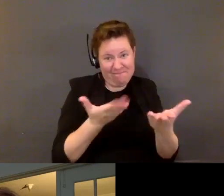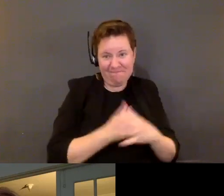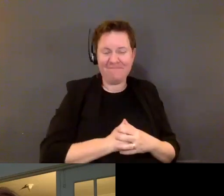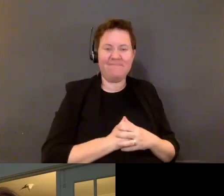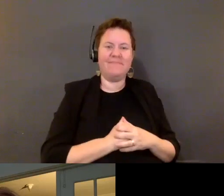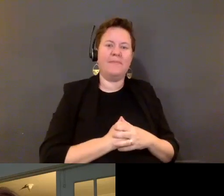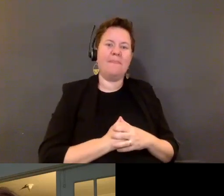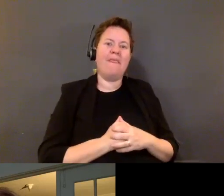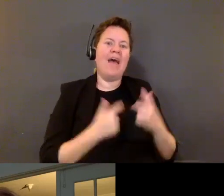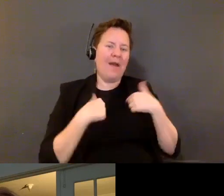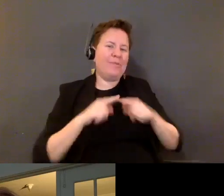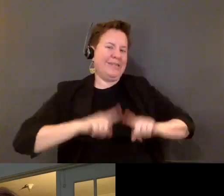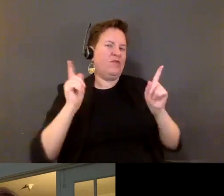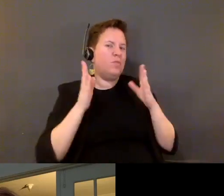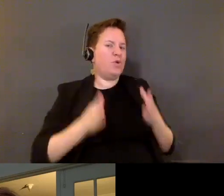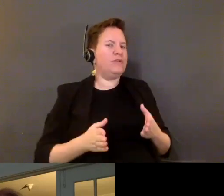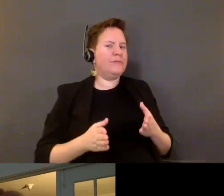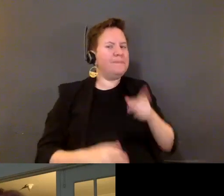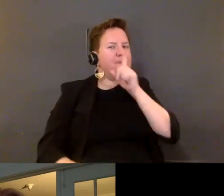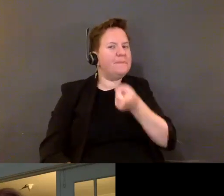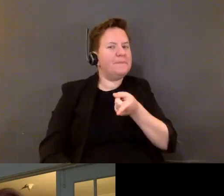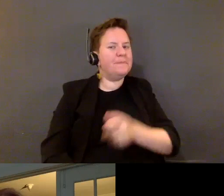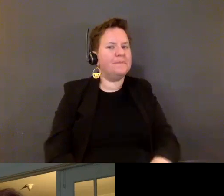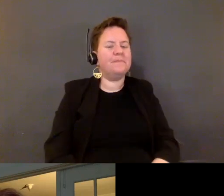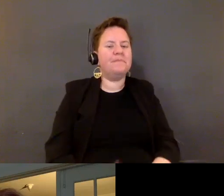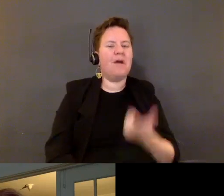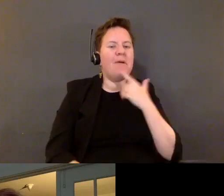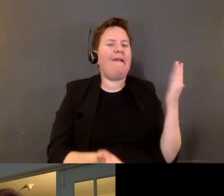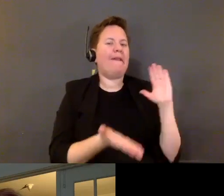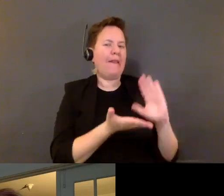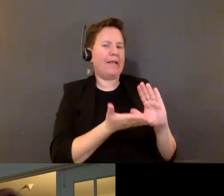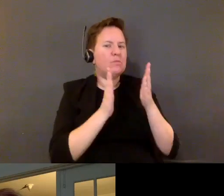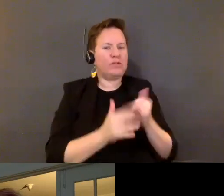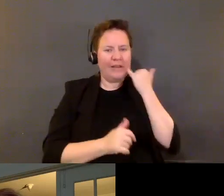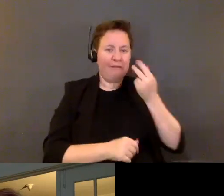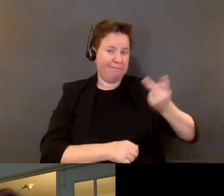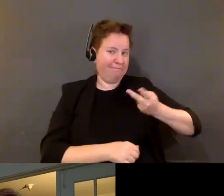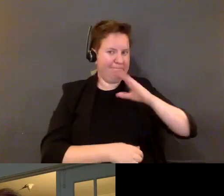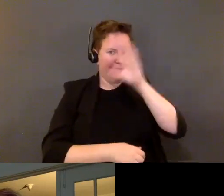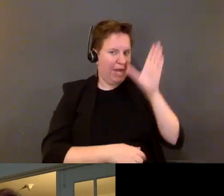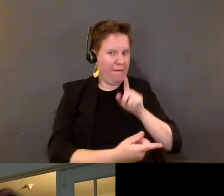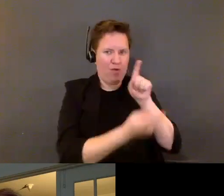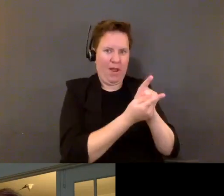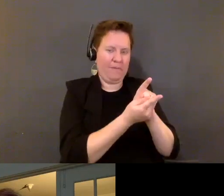i would be a different person a much lesser person if we had never met so you know